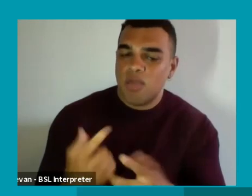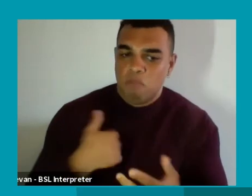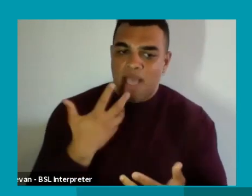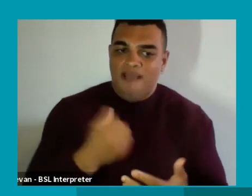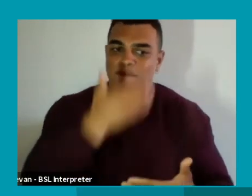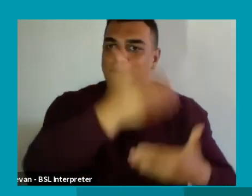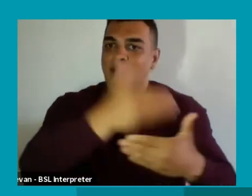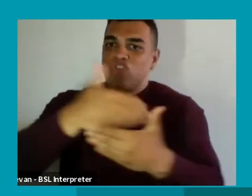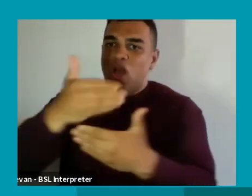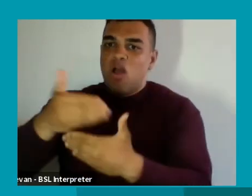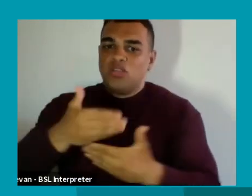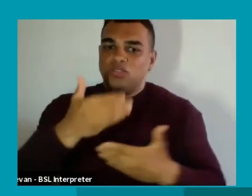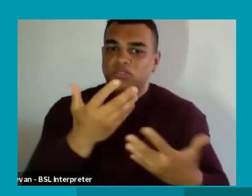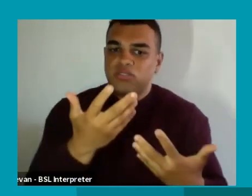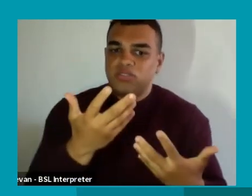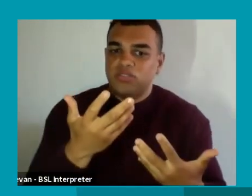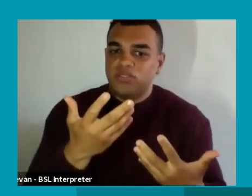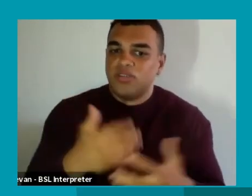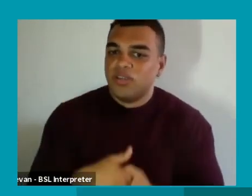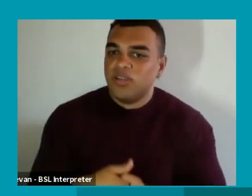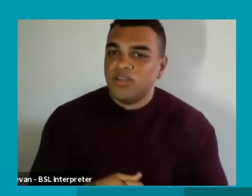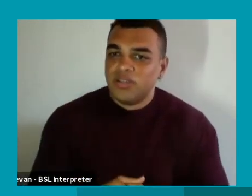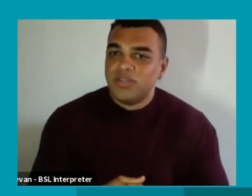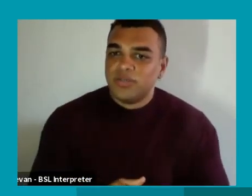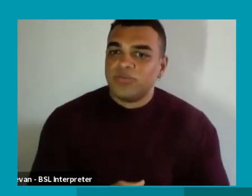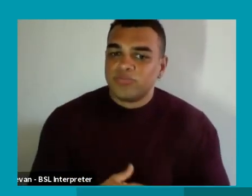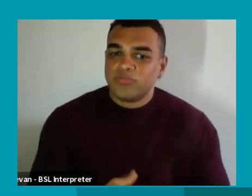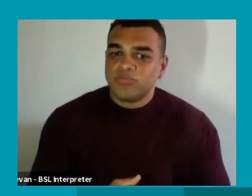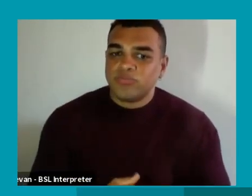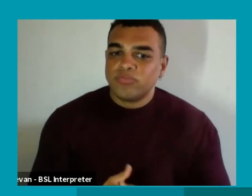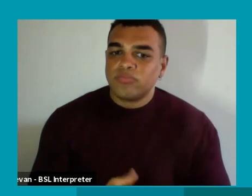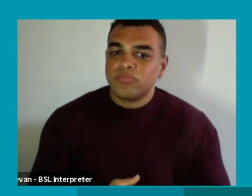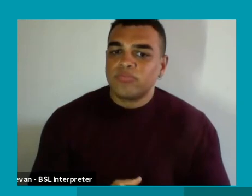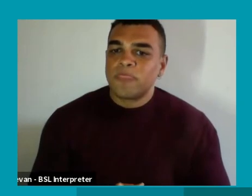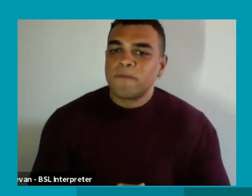So it doesn't mean that you're wasting your time, but you do have to be explicit about what you want.